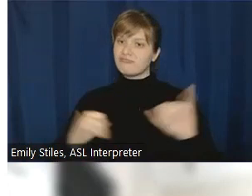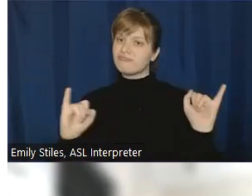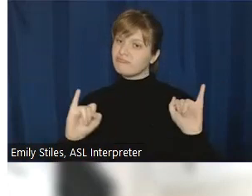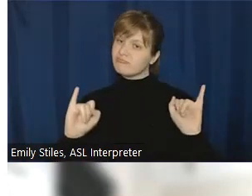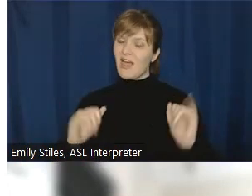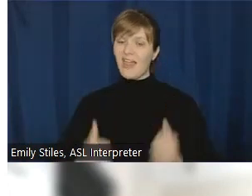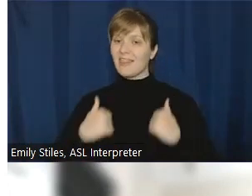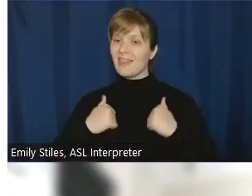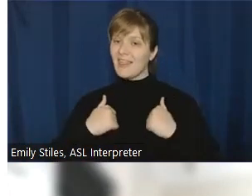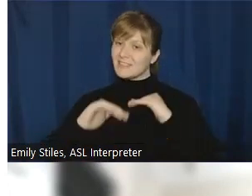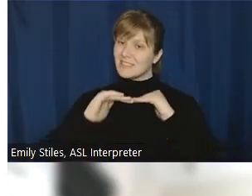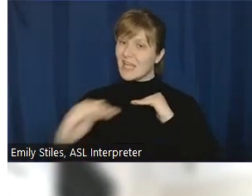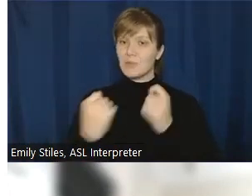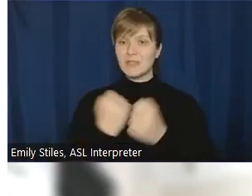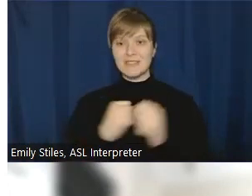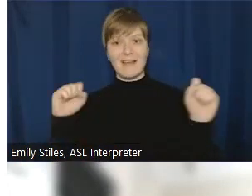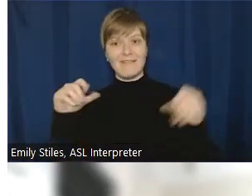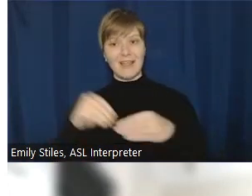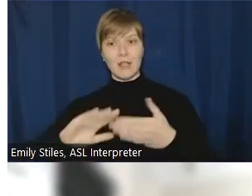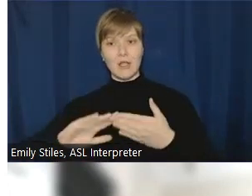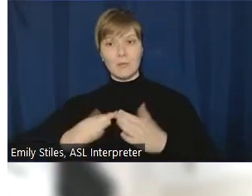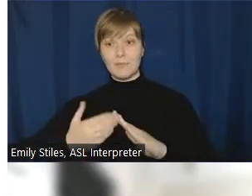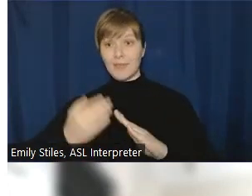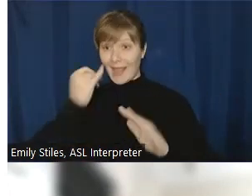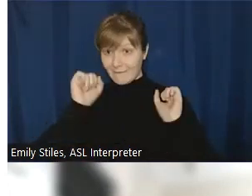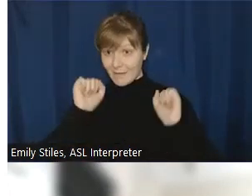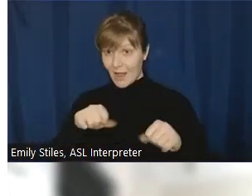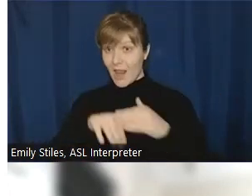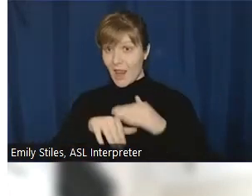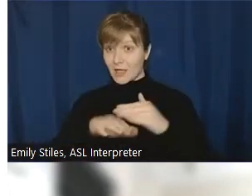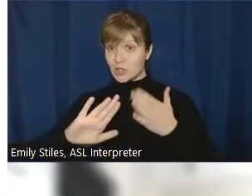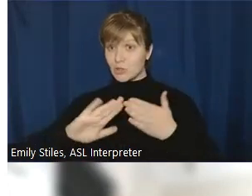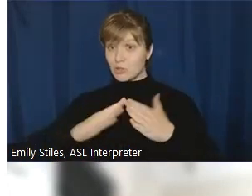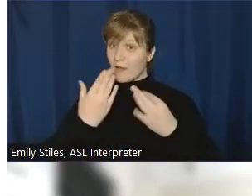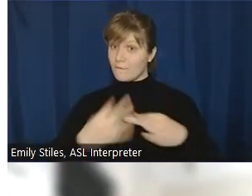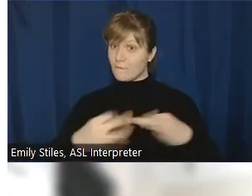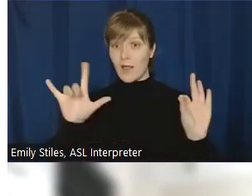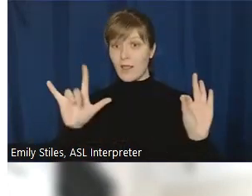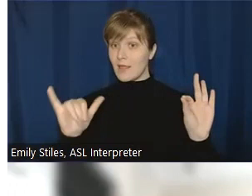community. If they are able to access their community freely and they feel safe in doing so,